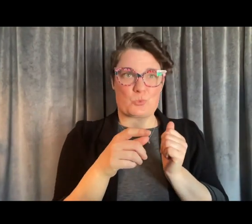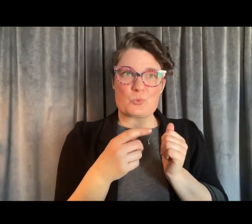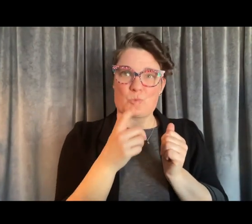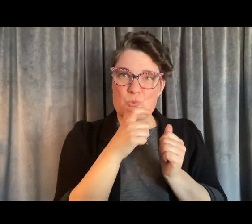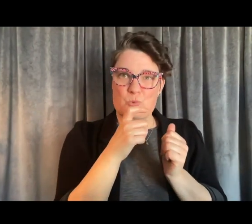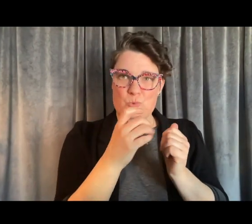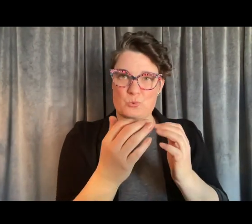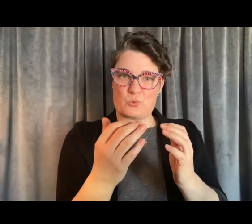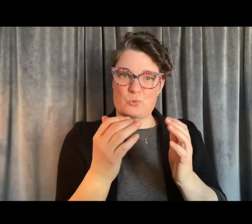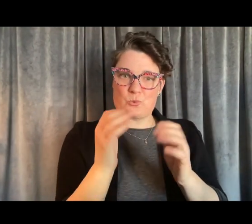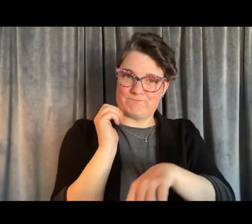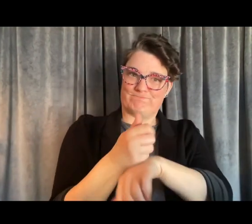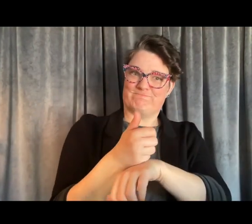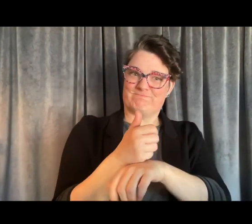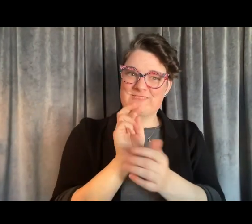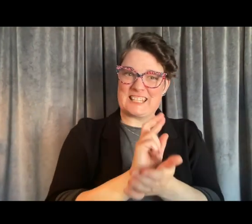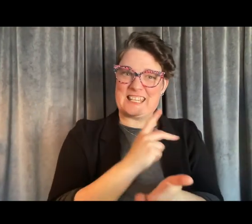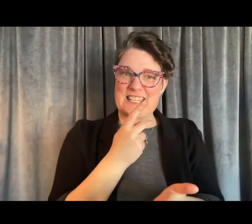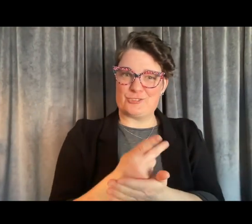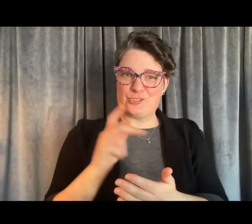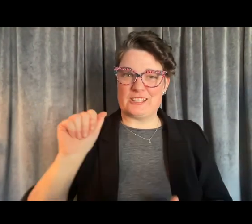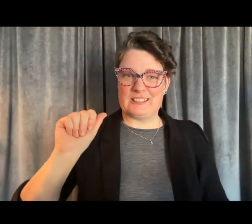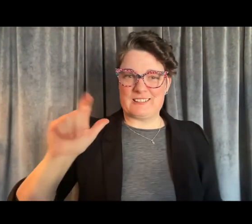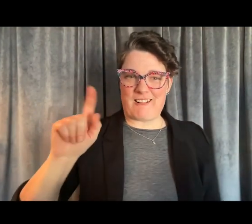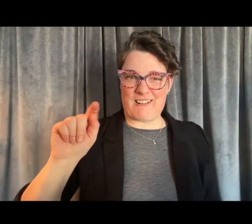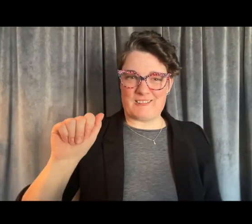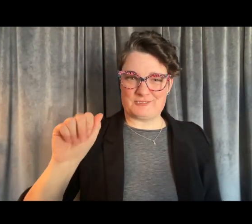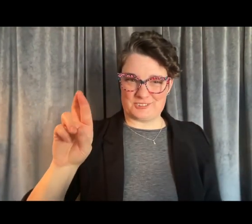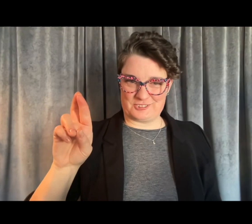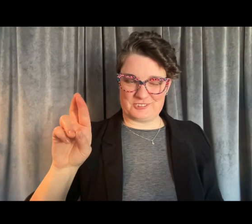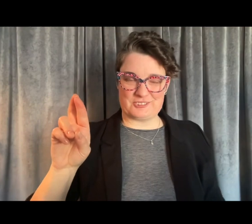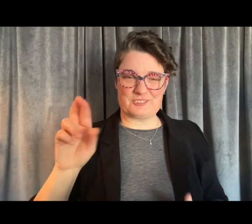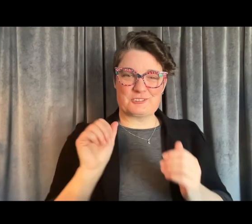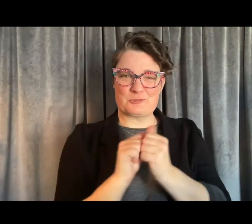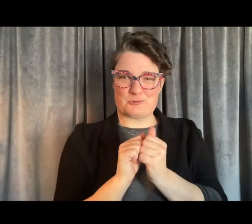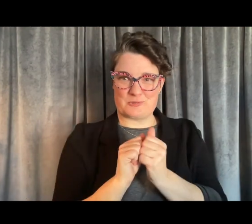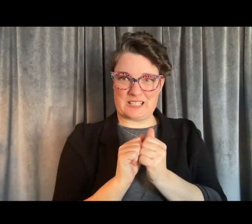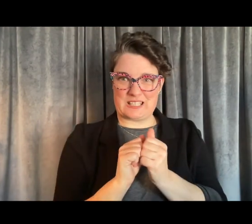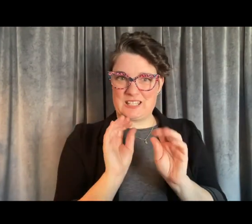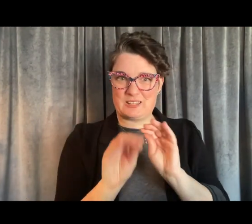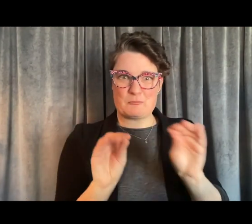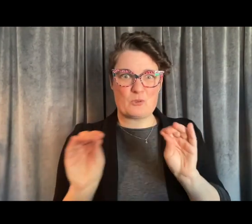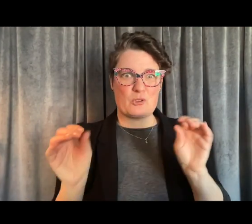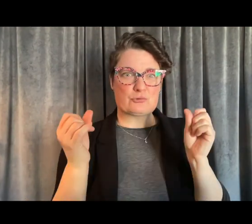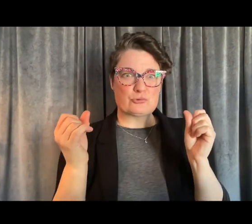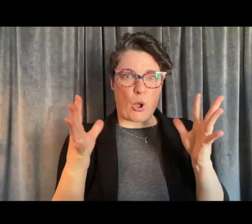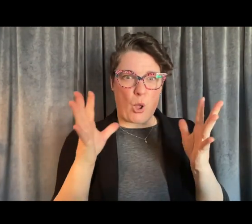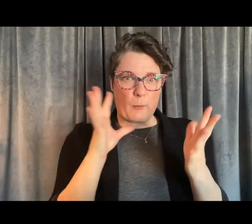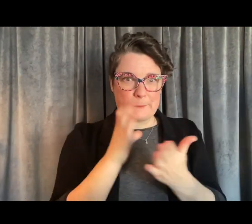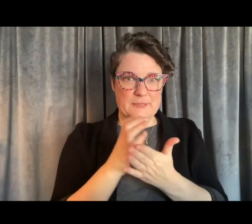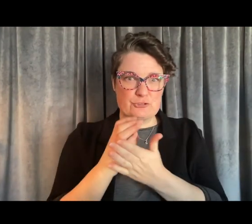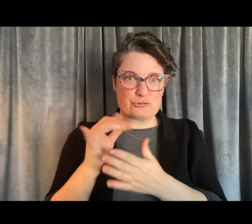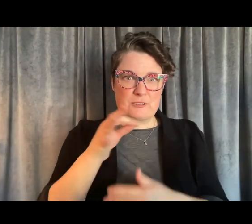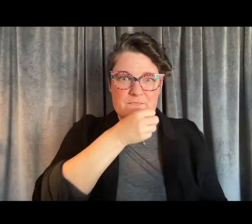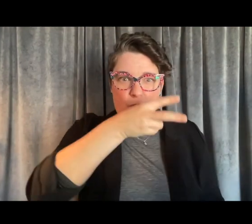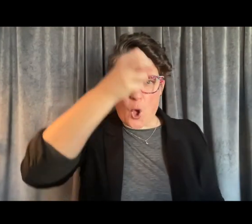kitchen altar to me, with putting up so many pictures of goats on the wall